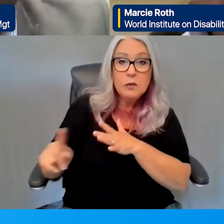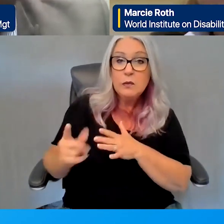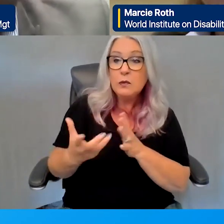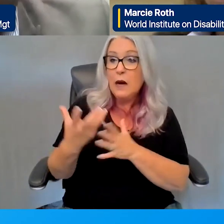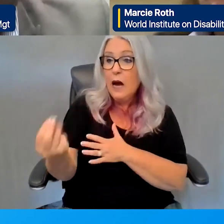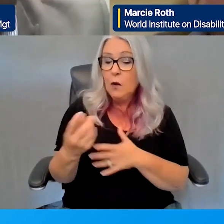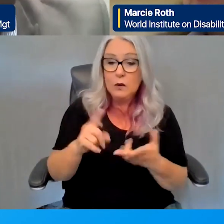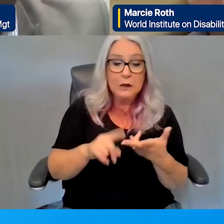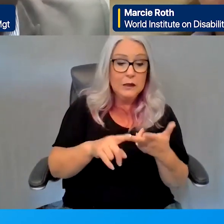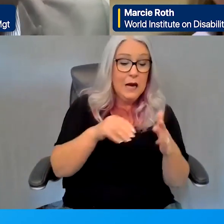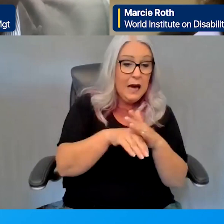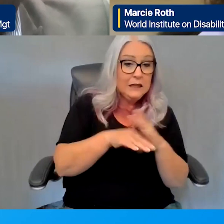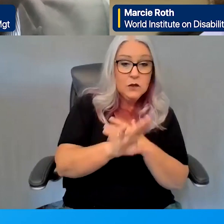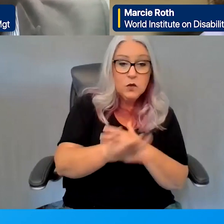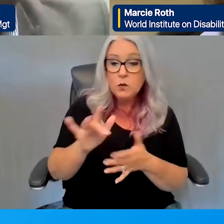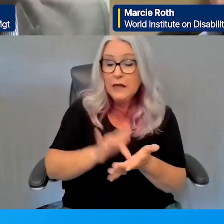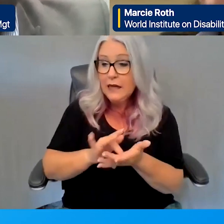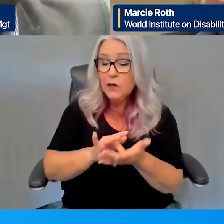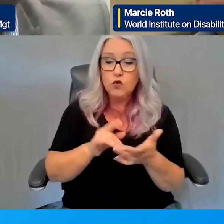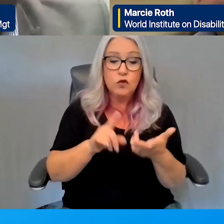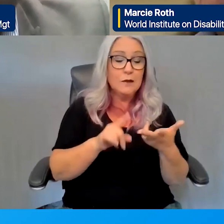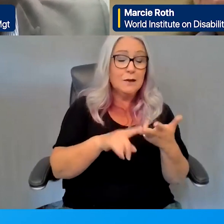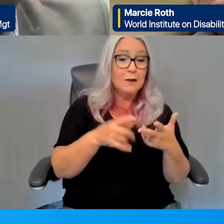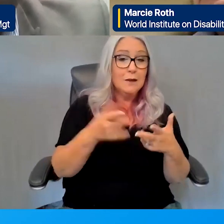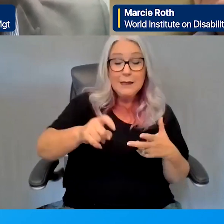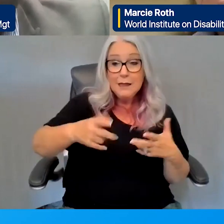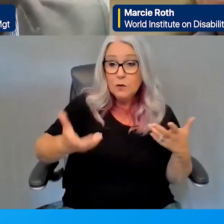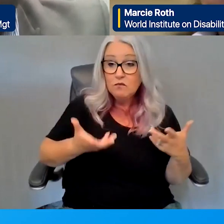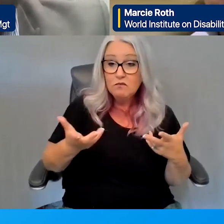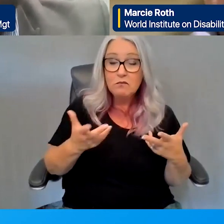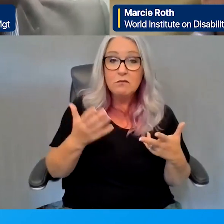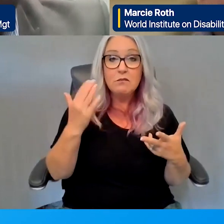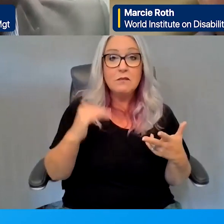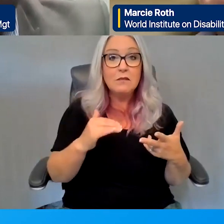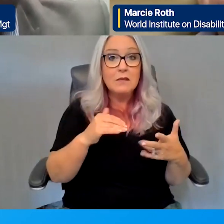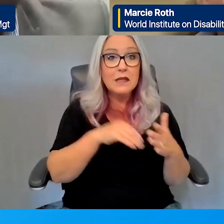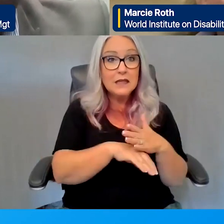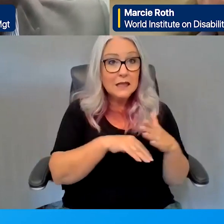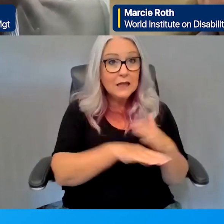to their medication. People are going to need accessible places